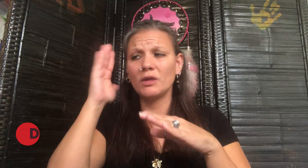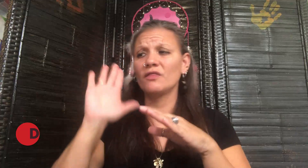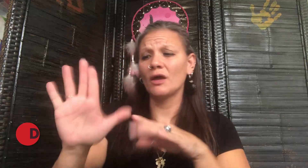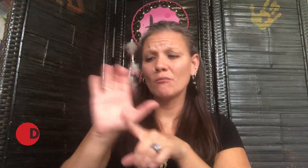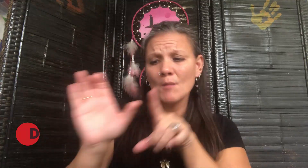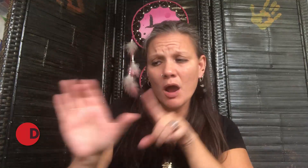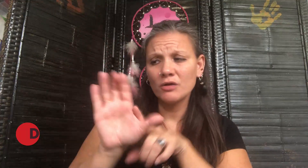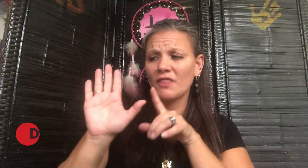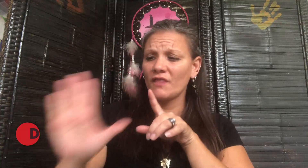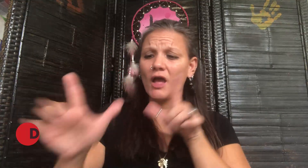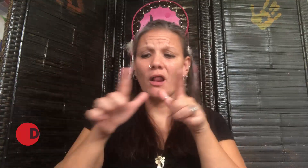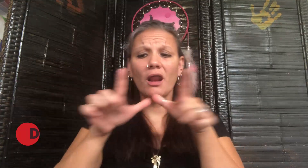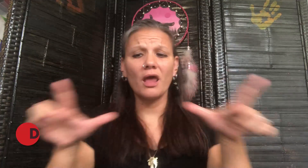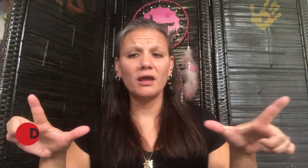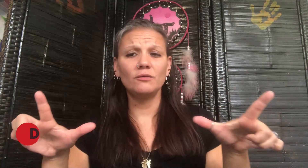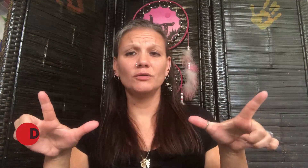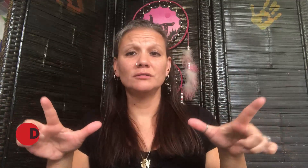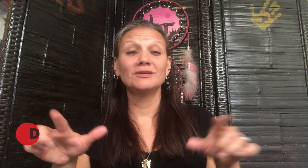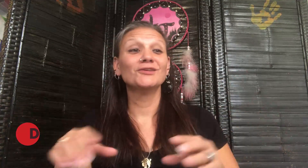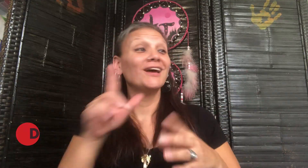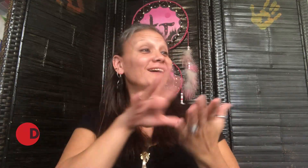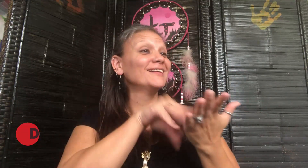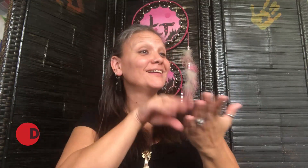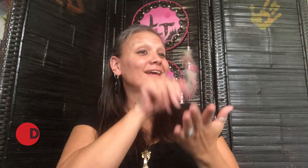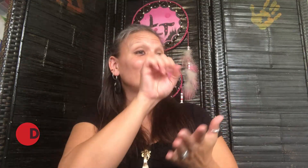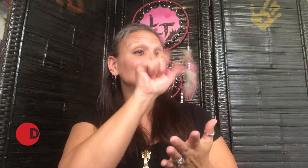children to be aware of culture and language.